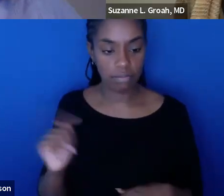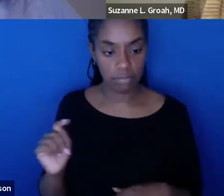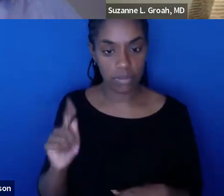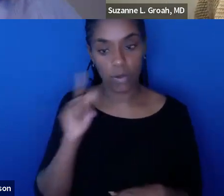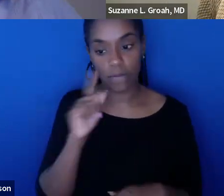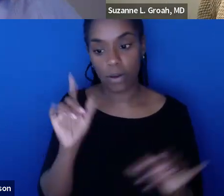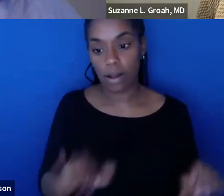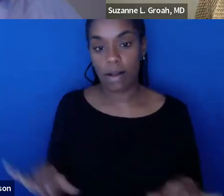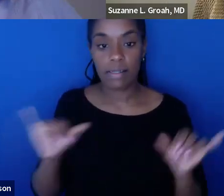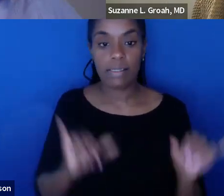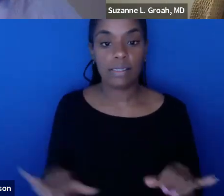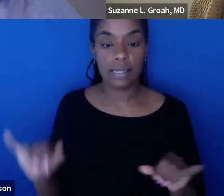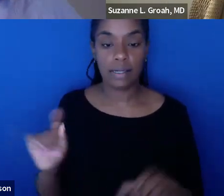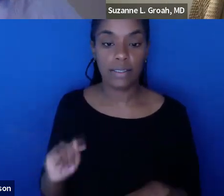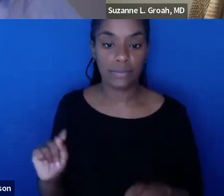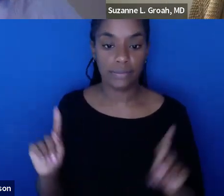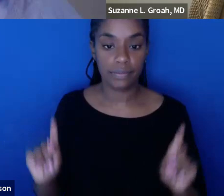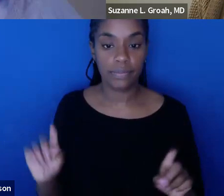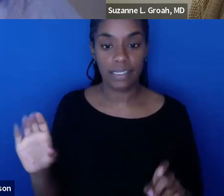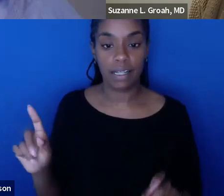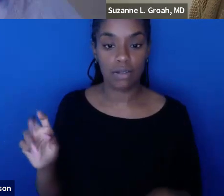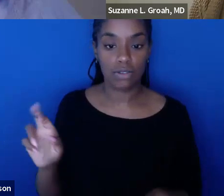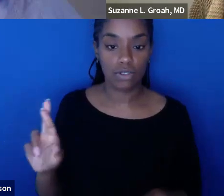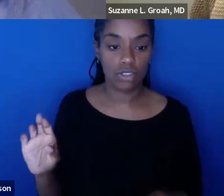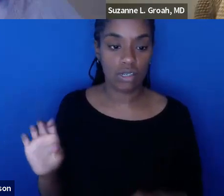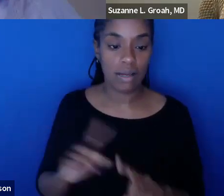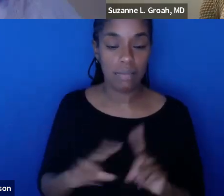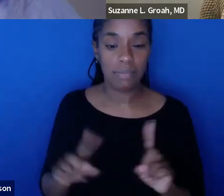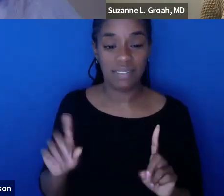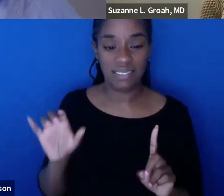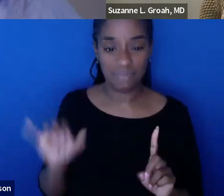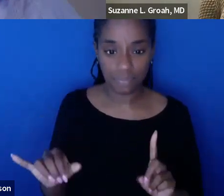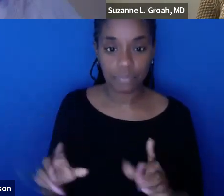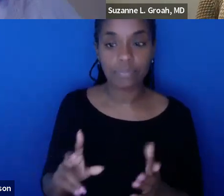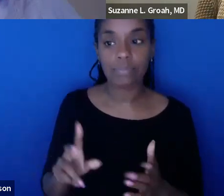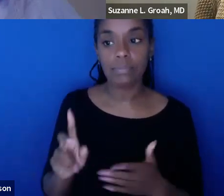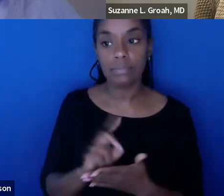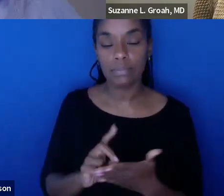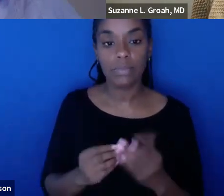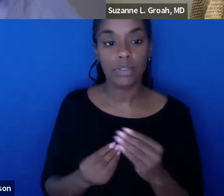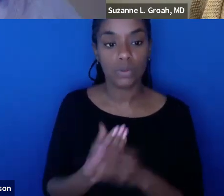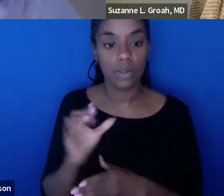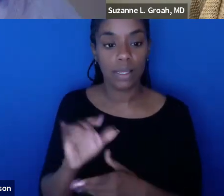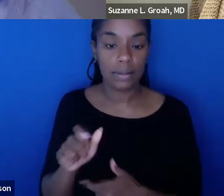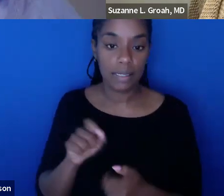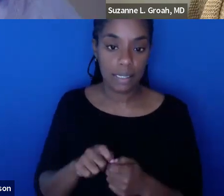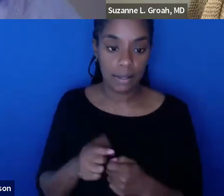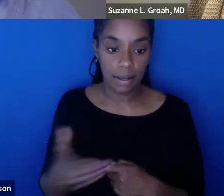The problem is that culture was designed grow that specific bug, E. coli. We still use that same urine culture.